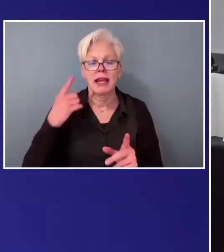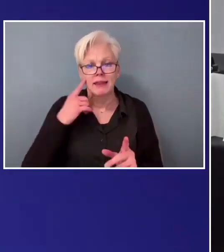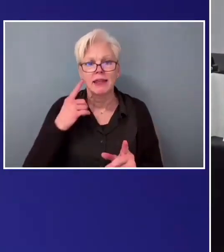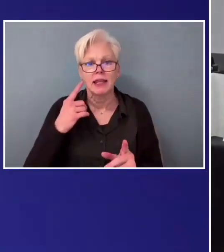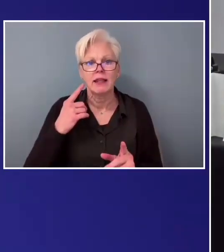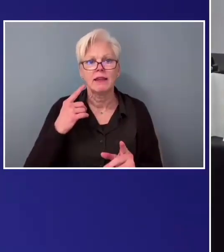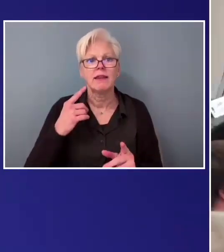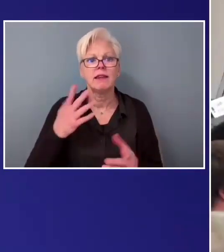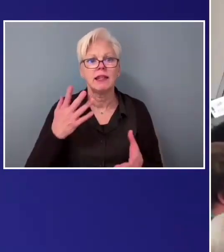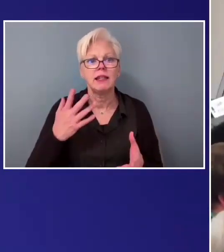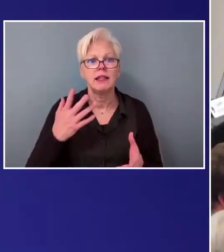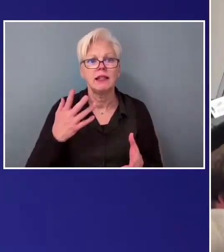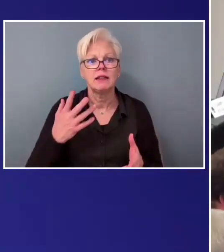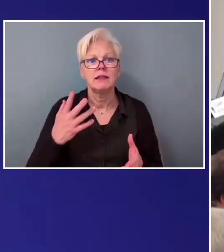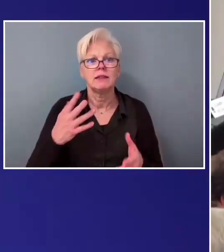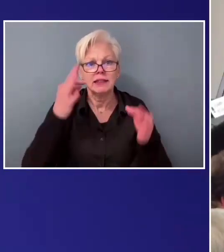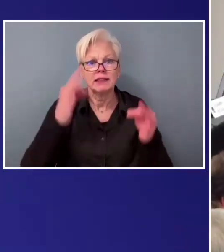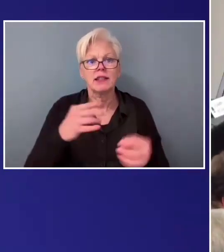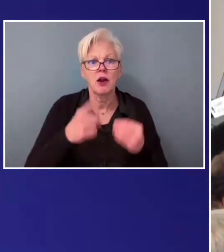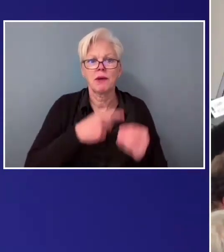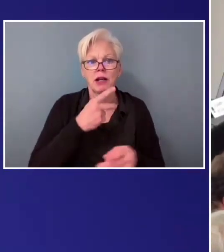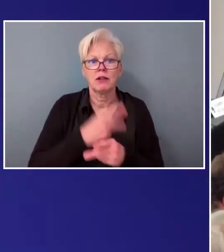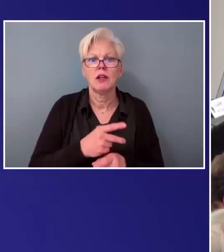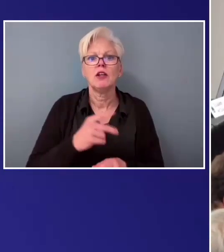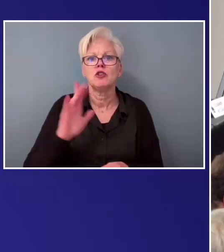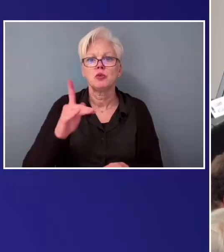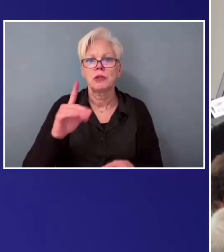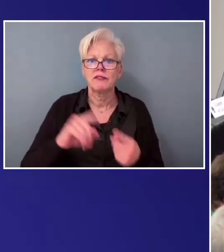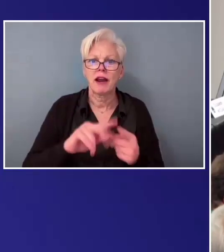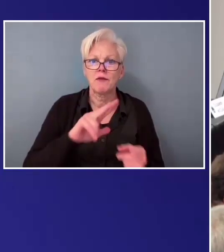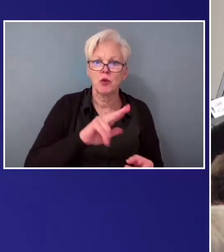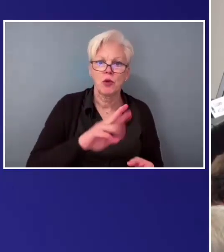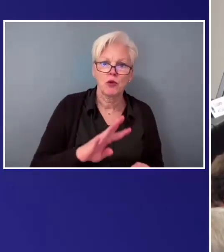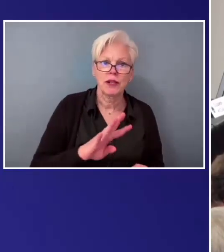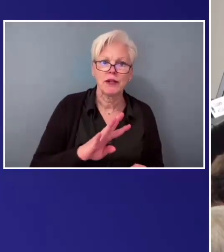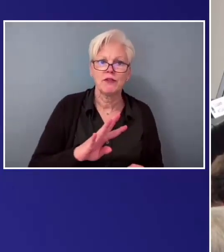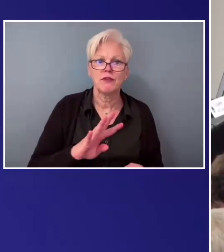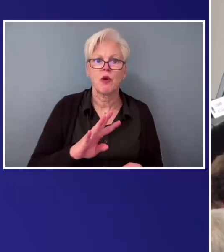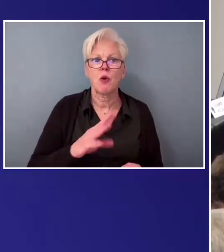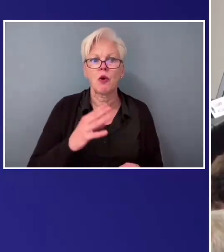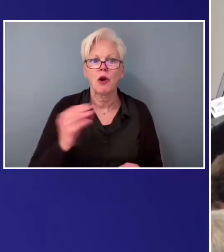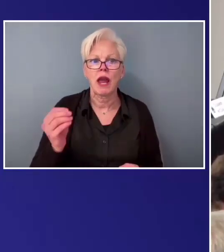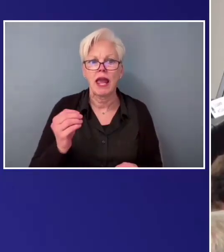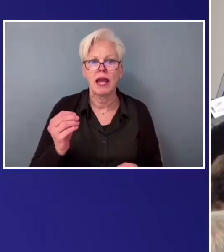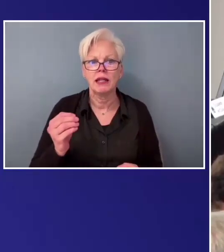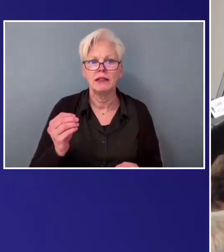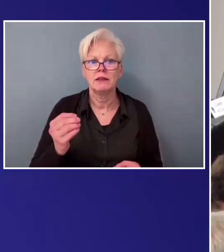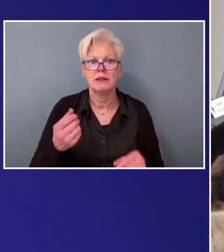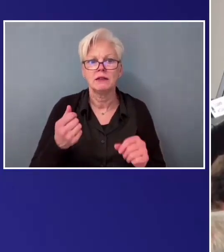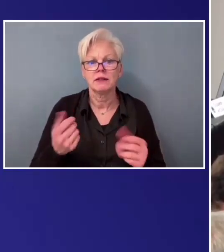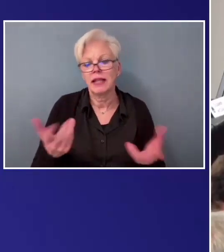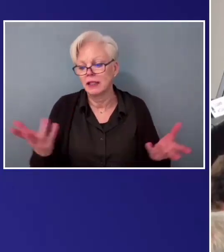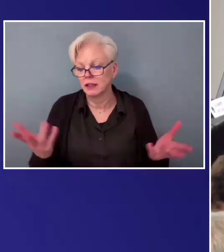around maintaining 25 to 34 and basically around every -- like you can't do a lesser